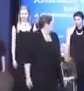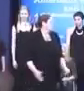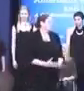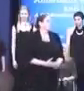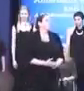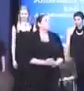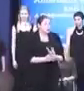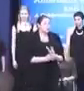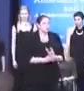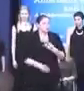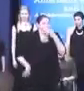In bloom.